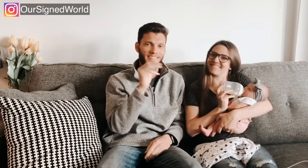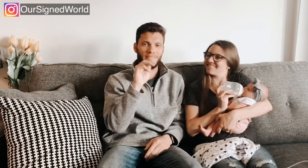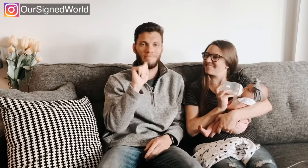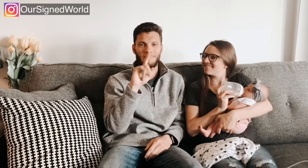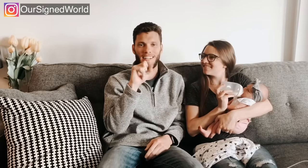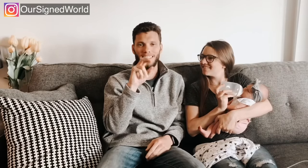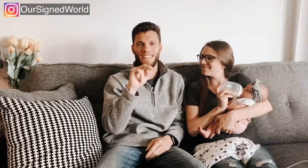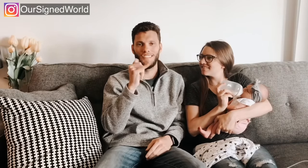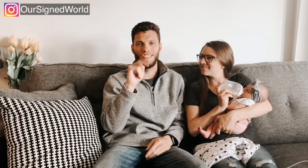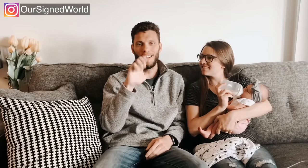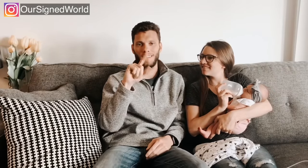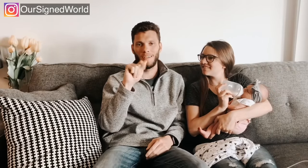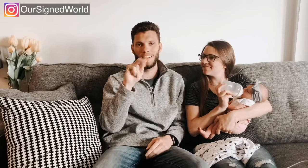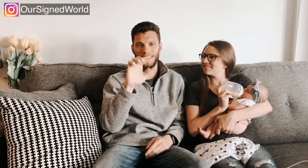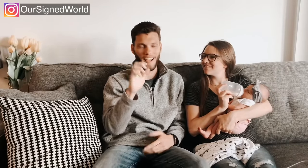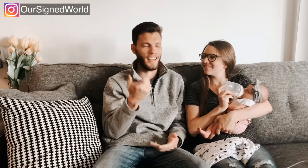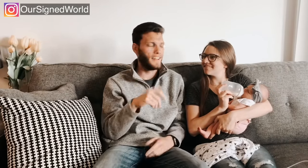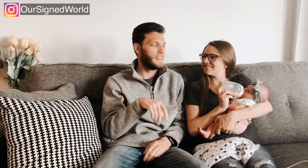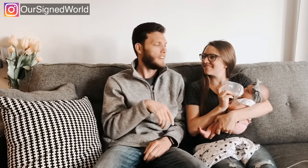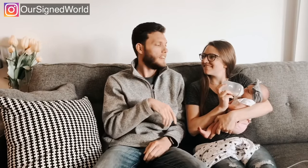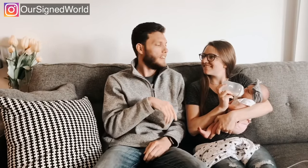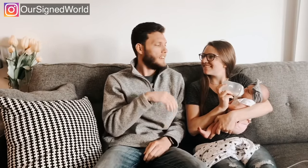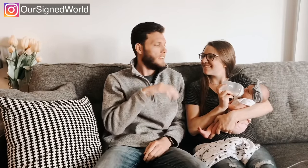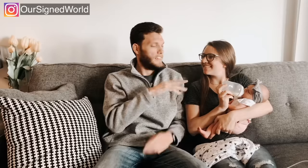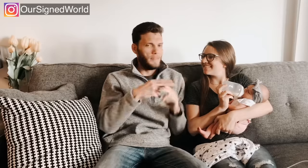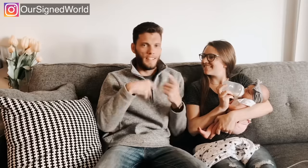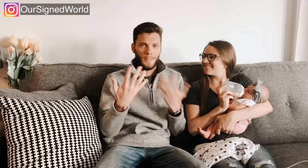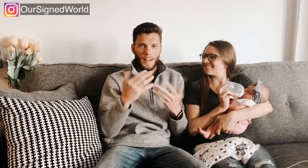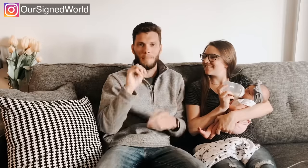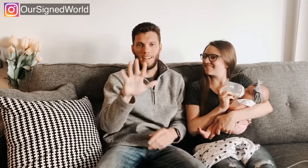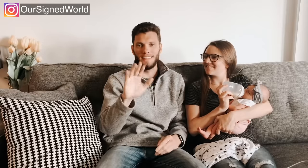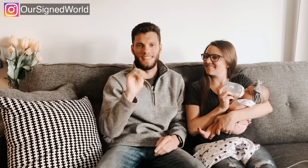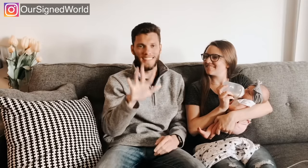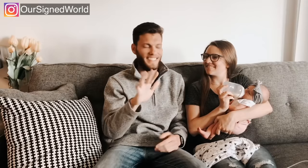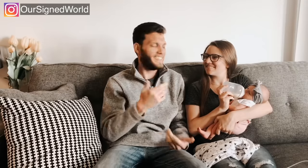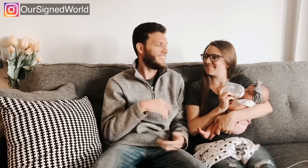Madison Jane Lotane. This is her name sign.